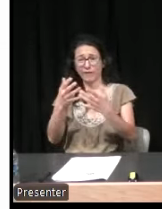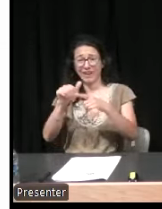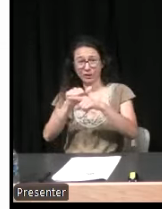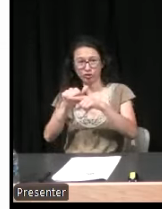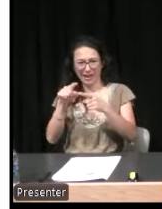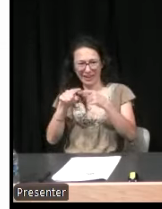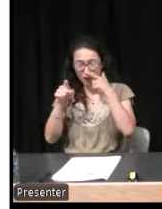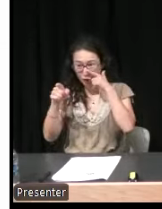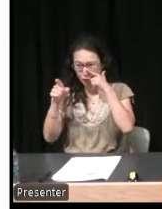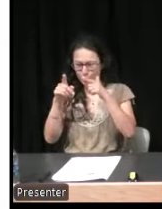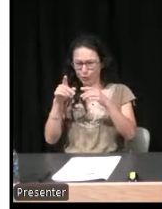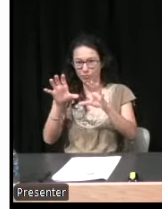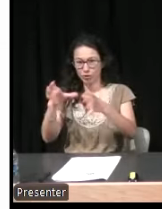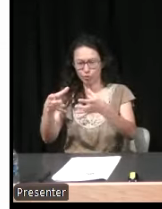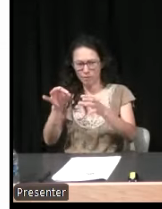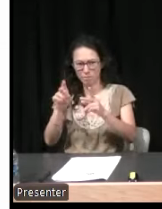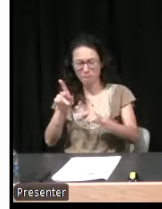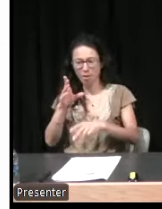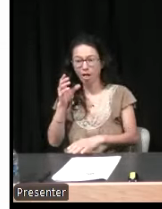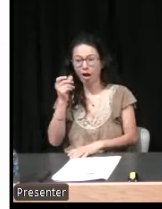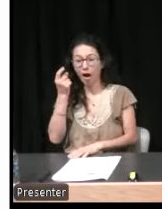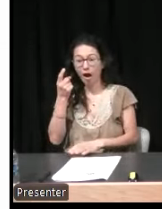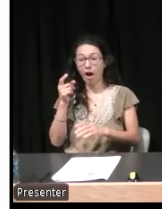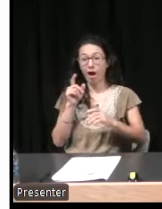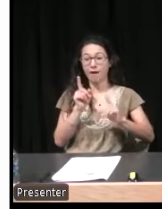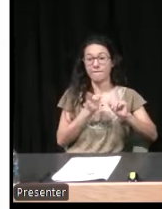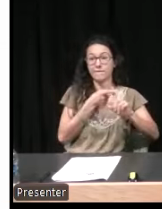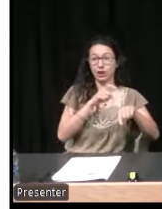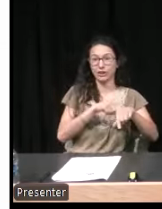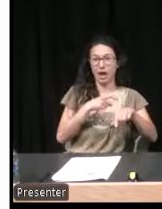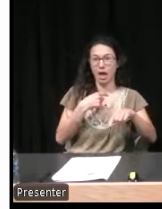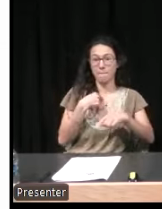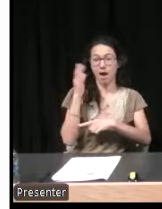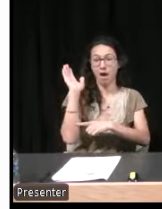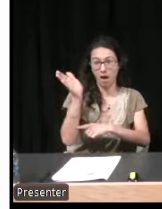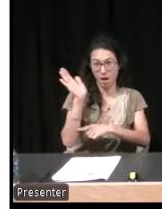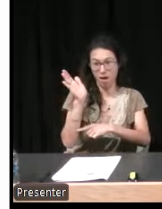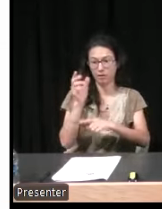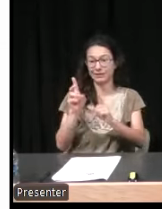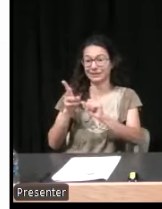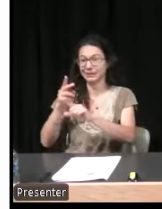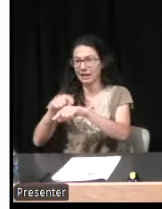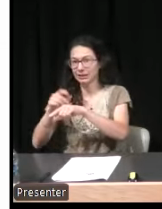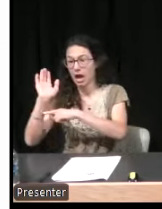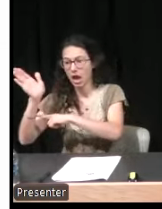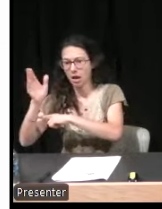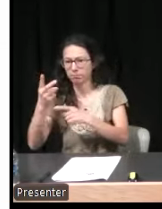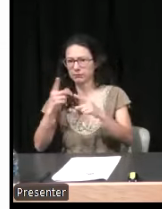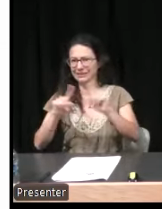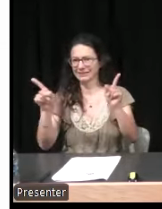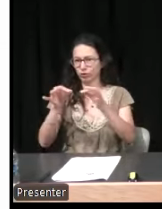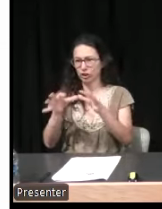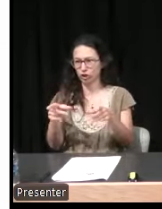interpreters assigned we won't get a a consistent interpreter for a meeting and so maybe I will give